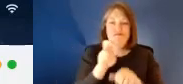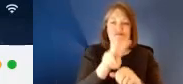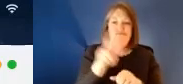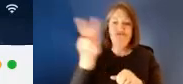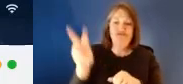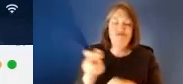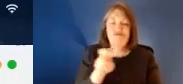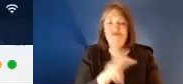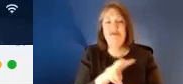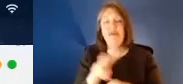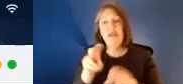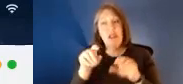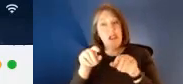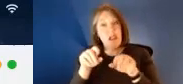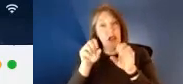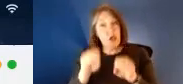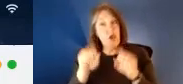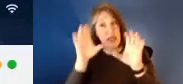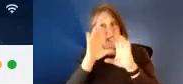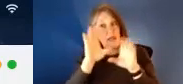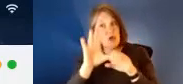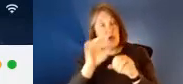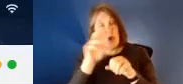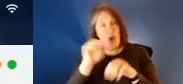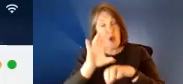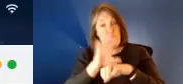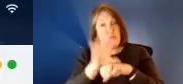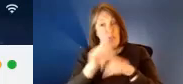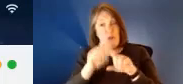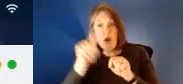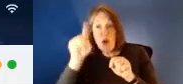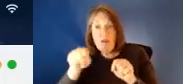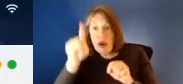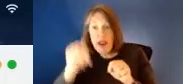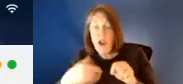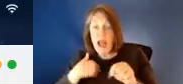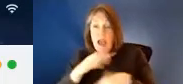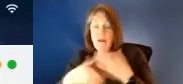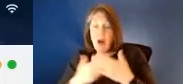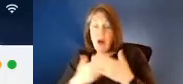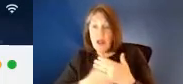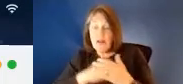own computer, but over here, I've got all my images set up already,